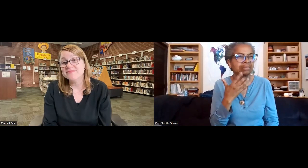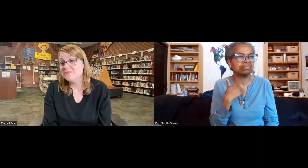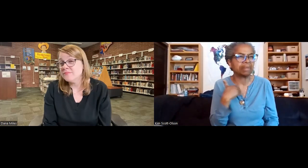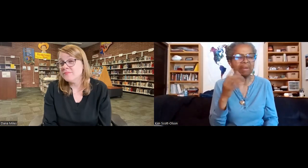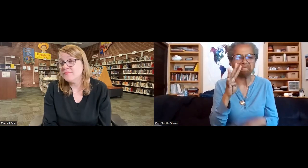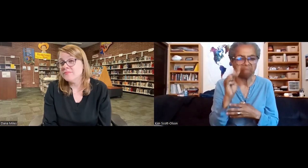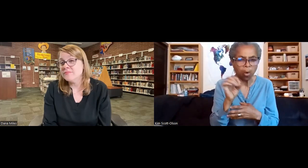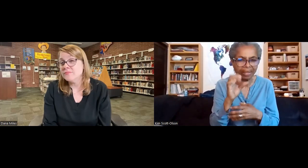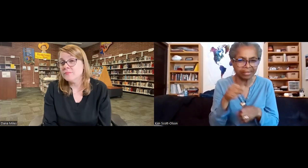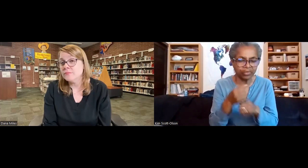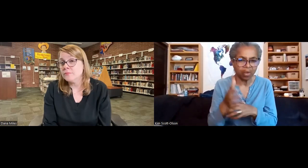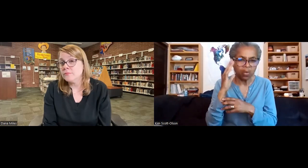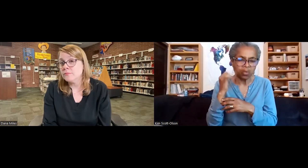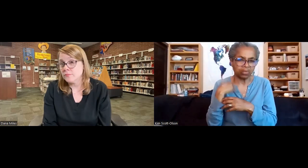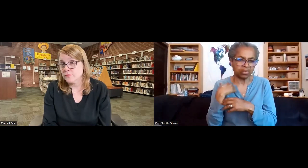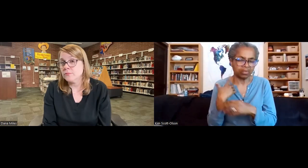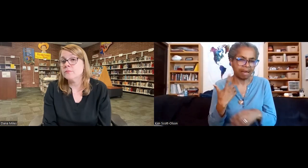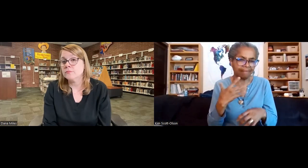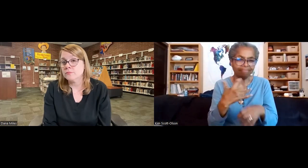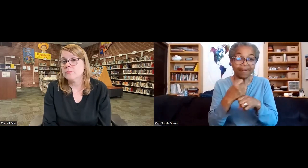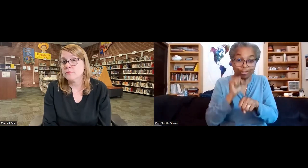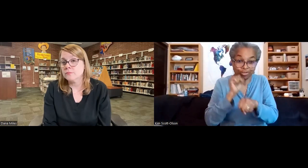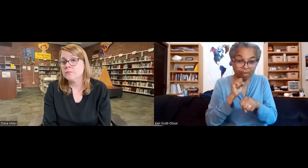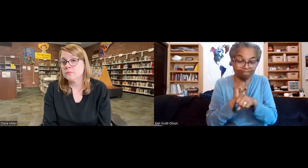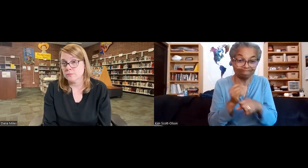It had to have been 40 years ago and it was my first job.